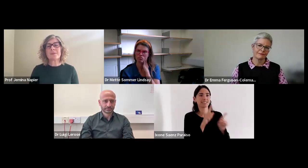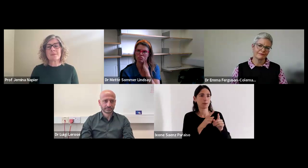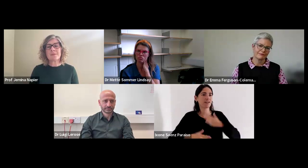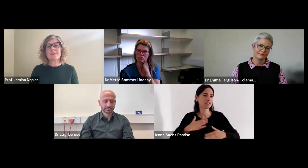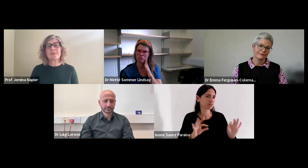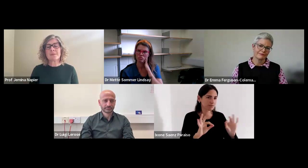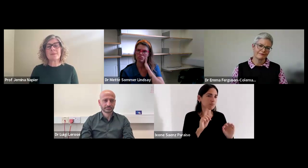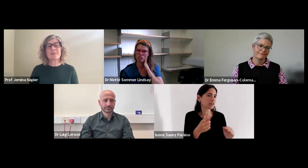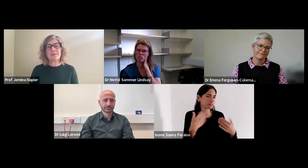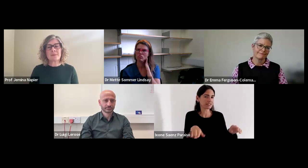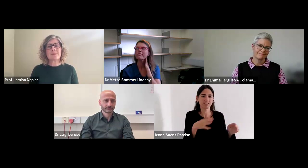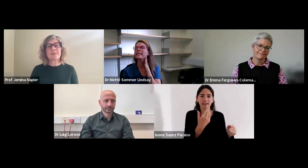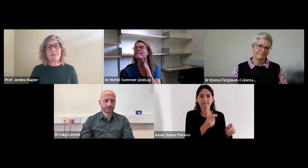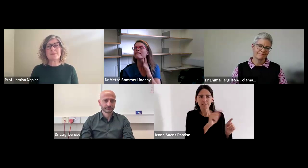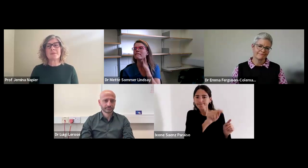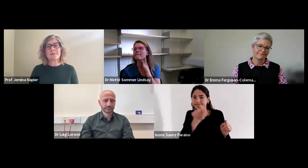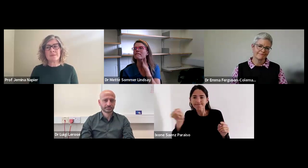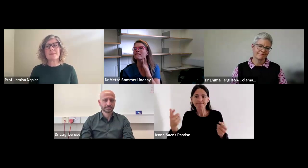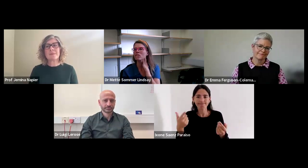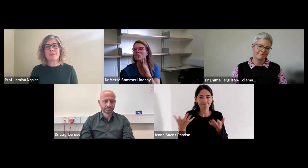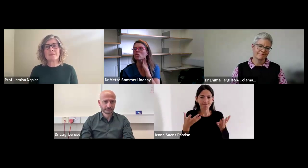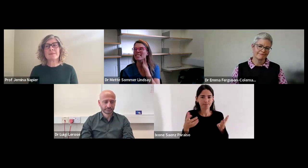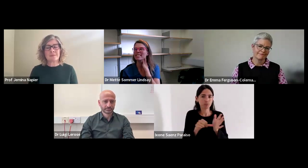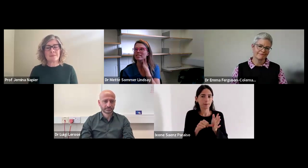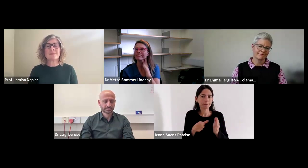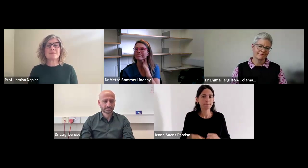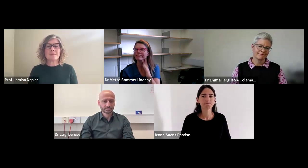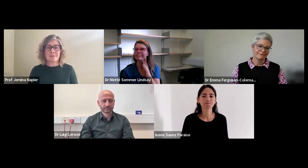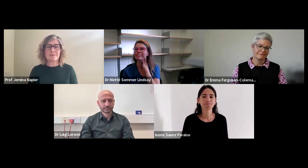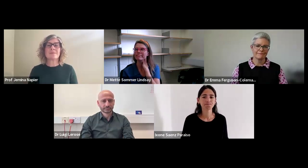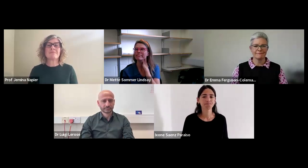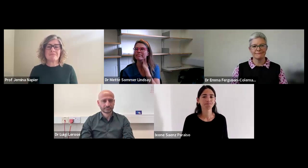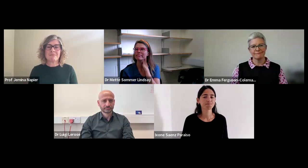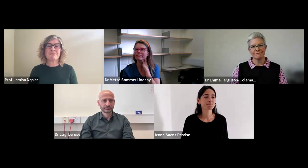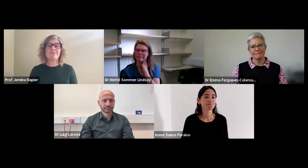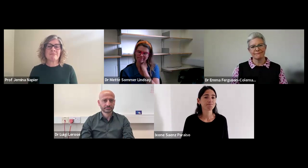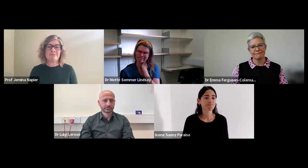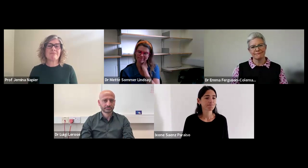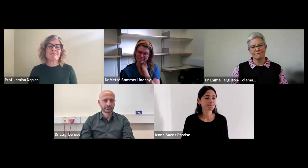problem. I don't see that behavior everywhere, but there are examples of that behavior.